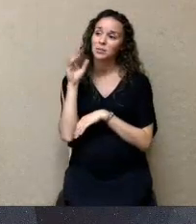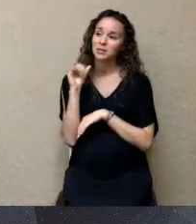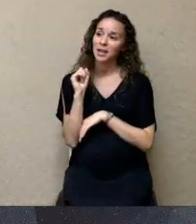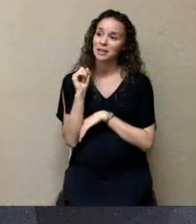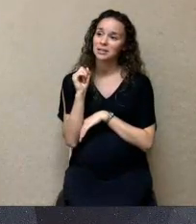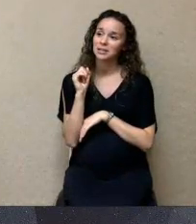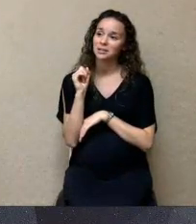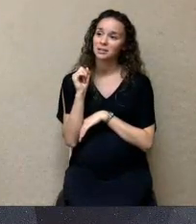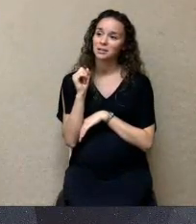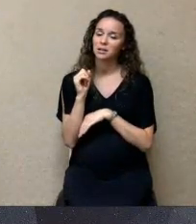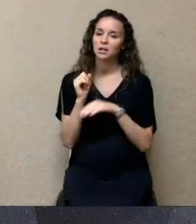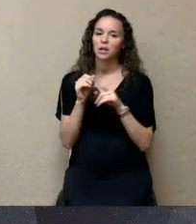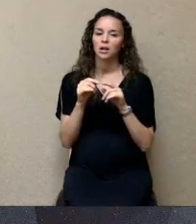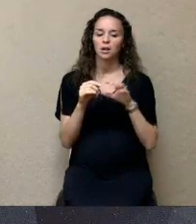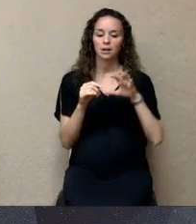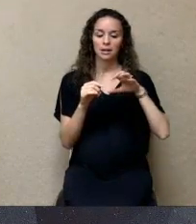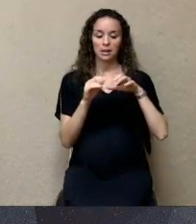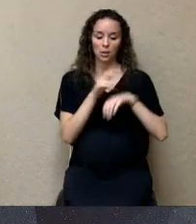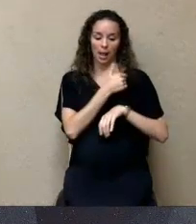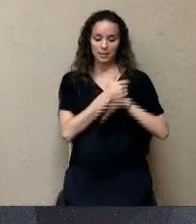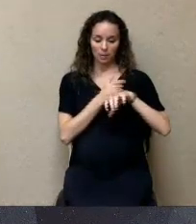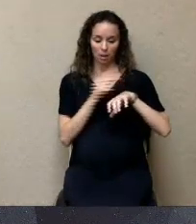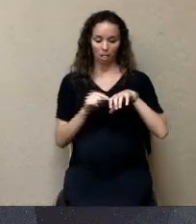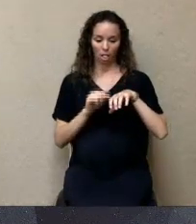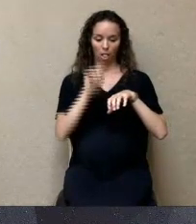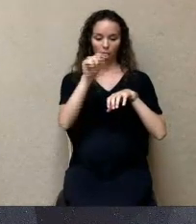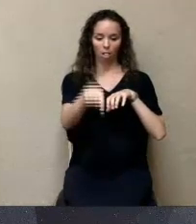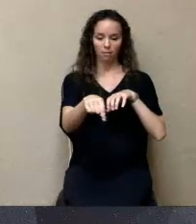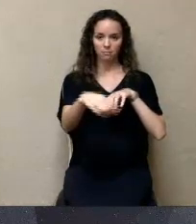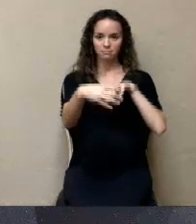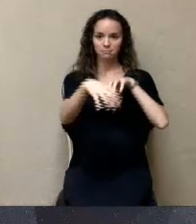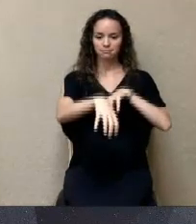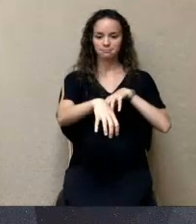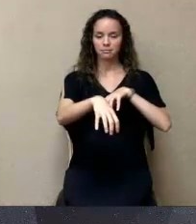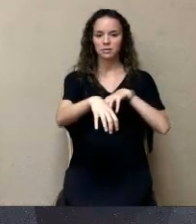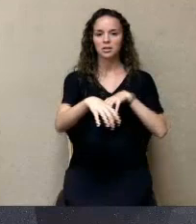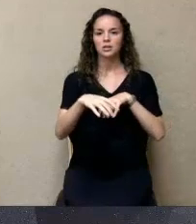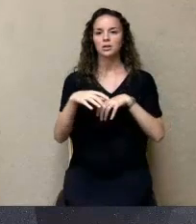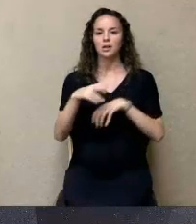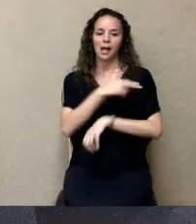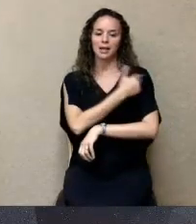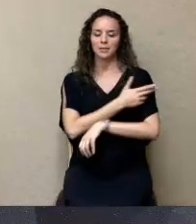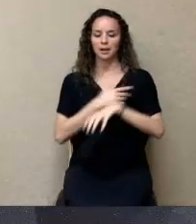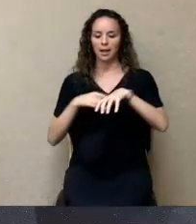It is across the street from the hospital. So, the hospital's kind of got a loop of road around it and